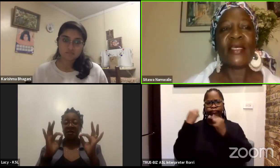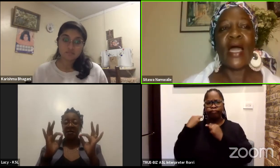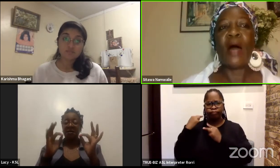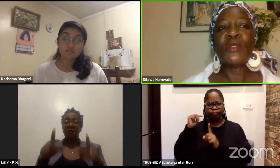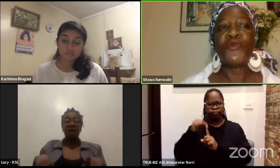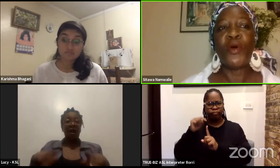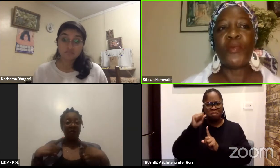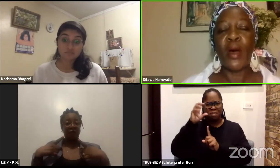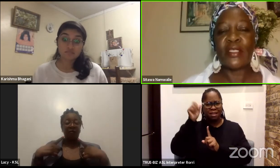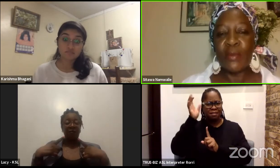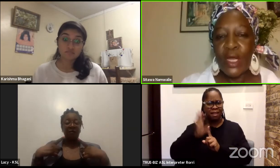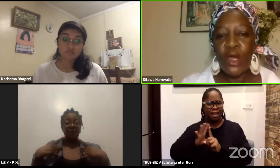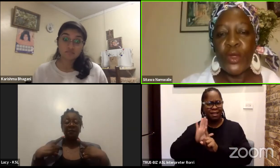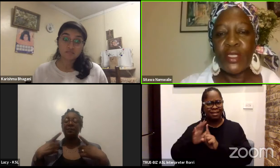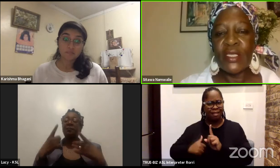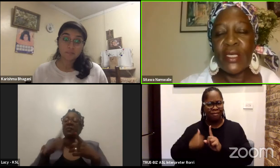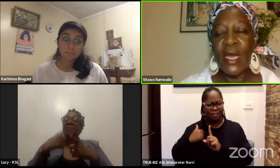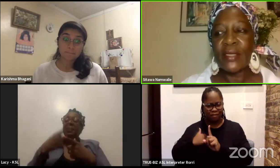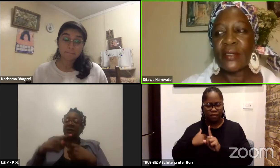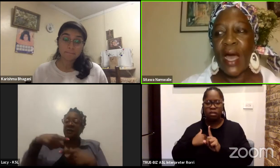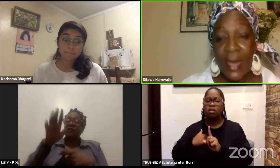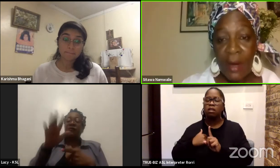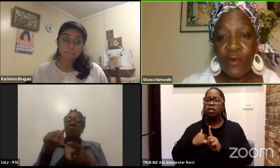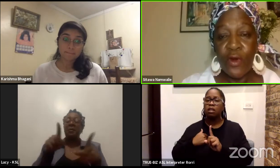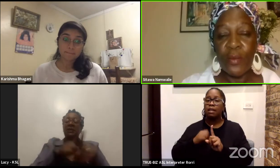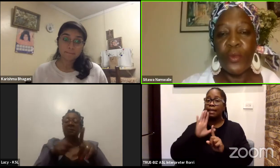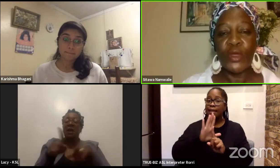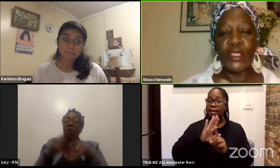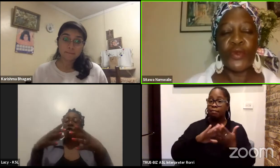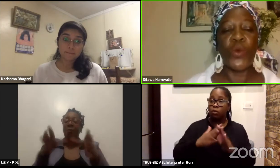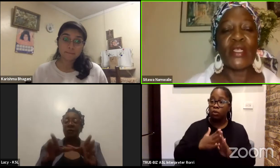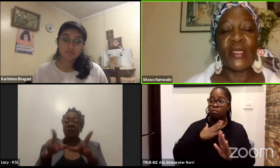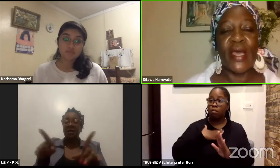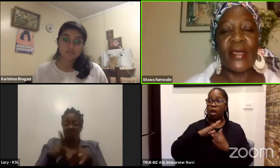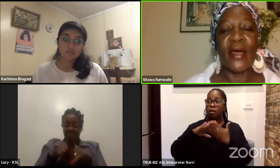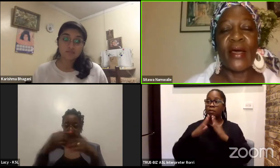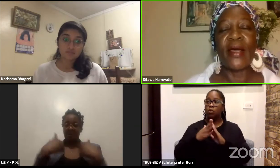and he comes from a similar community as I come from, which is in Western Kenya.